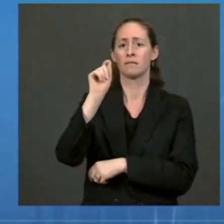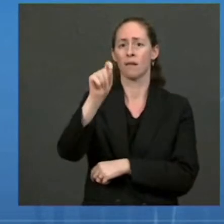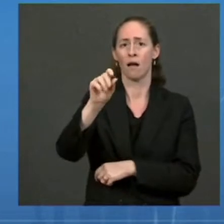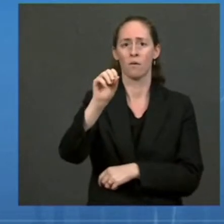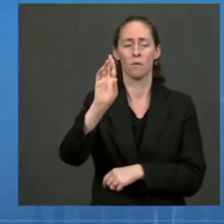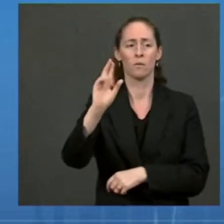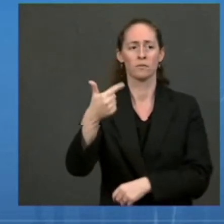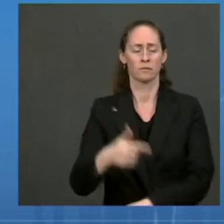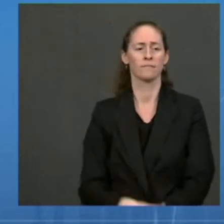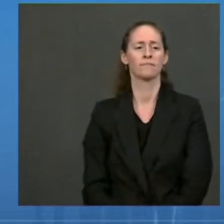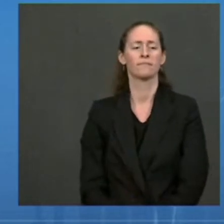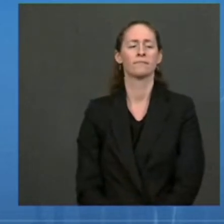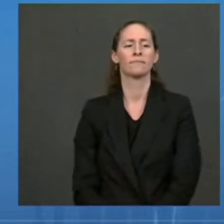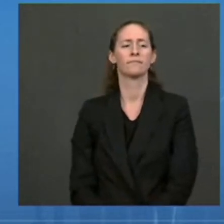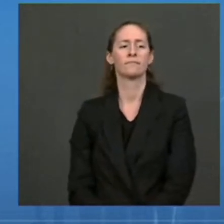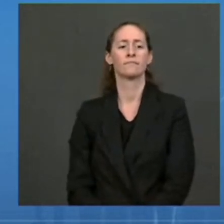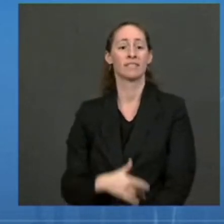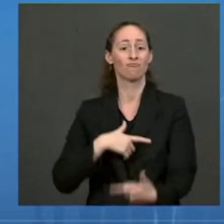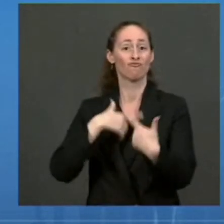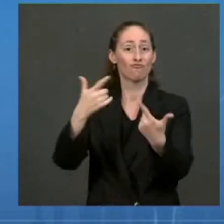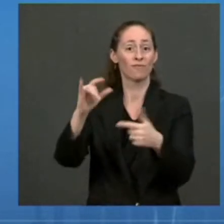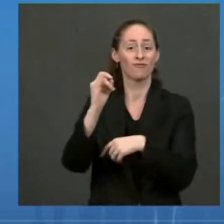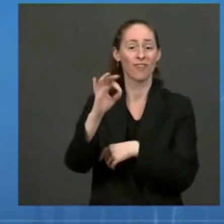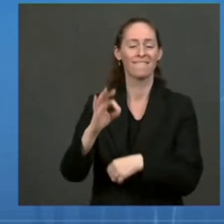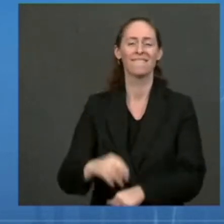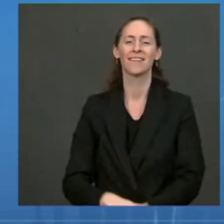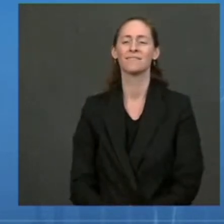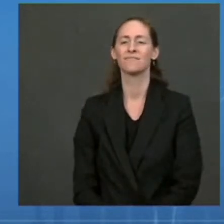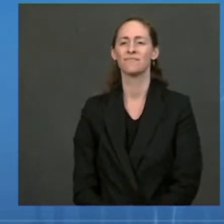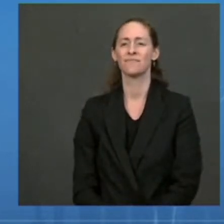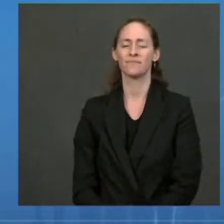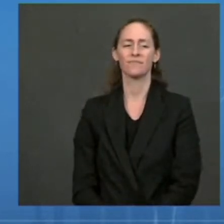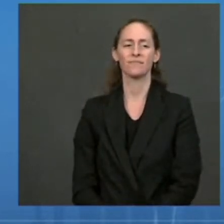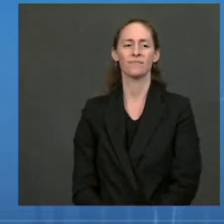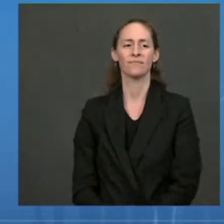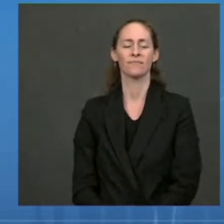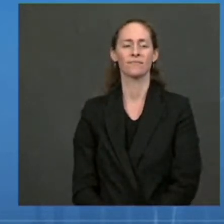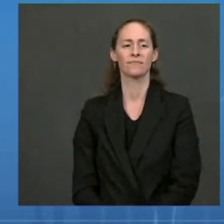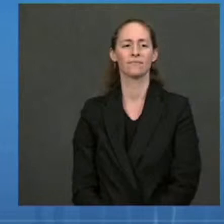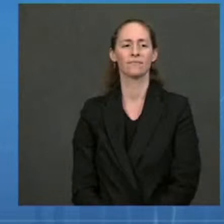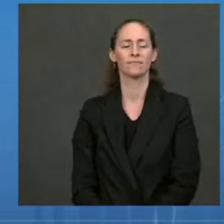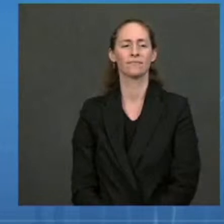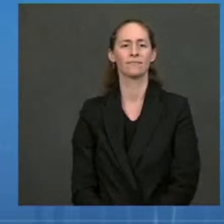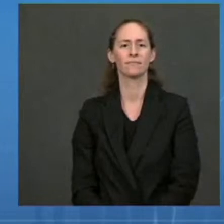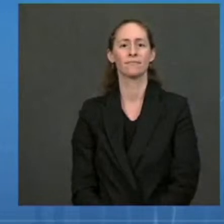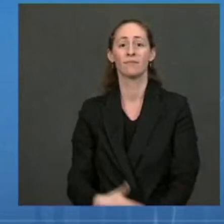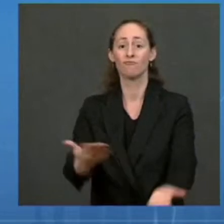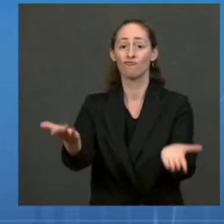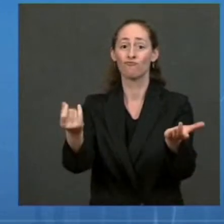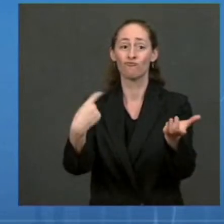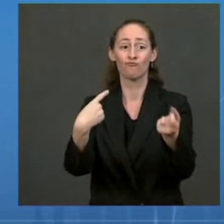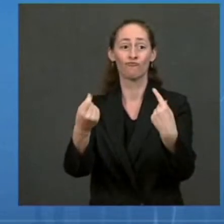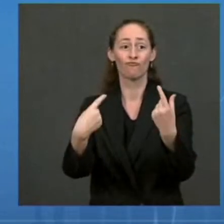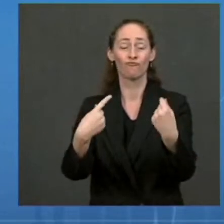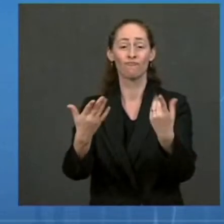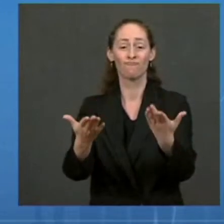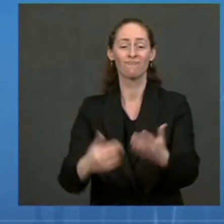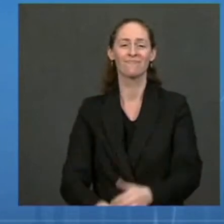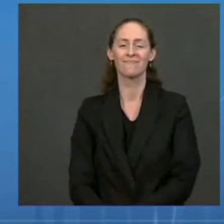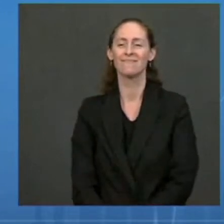VISIT THE WEBSITE ON THE SLIDE. WITH THAT, I WILL HEAD BACK TO